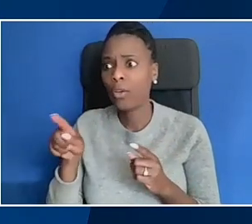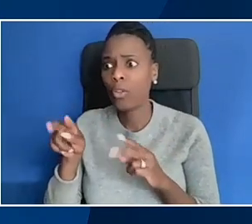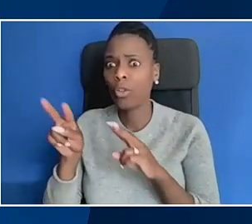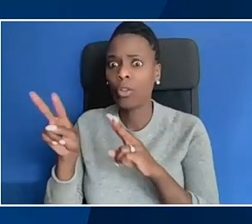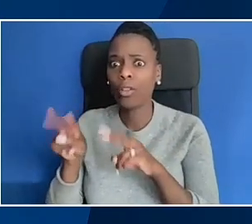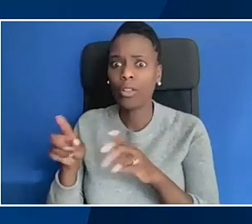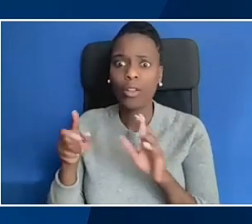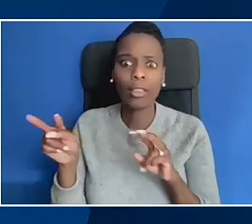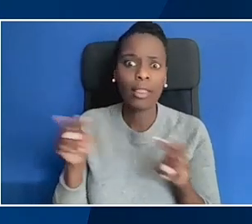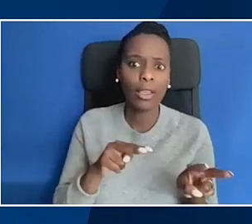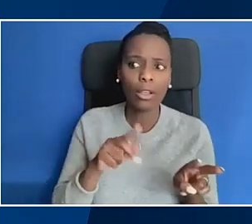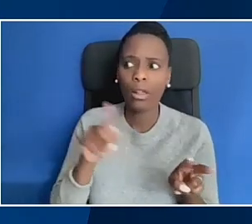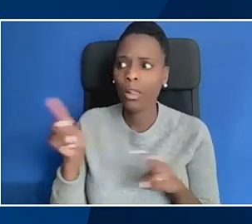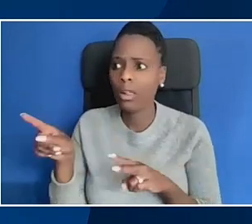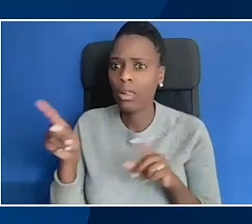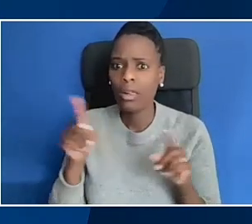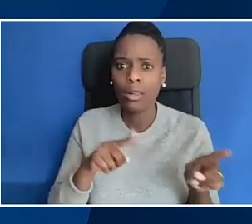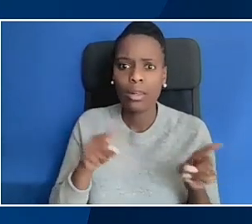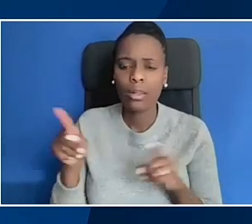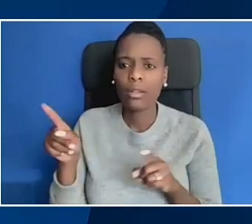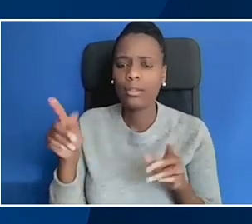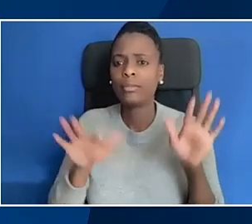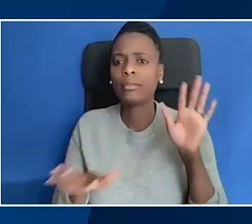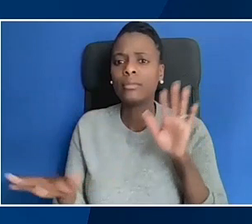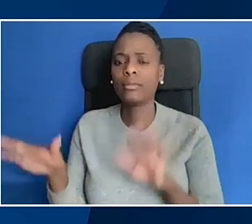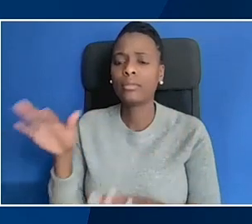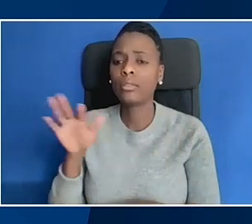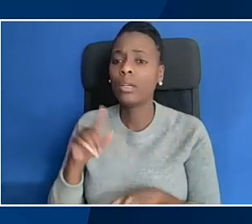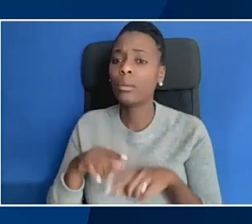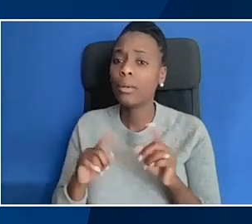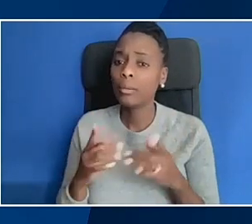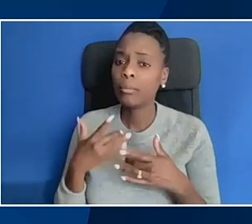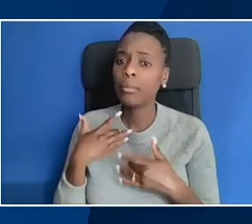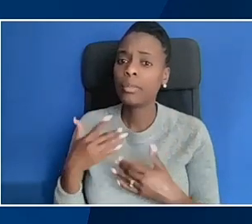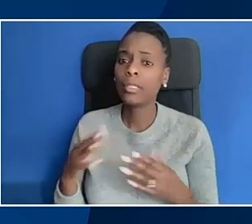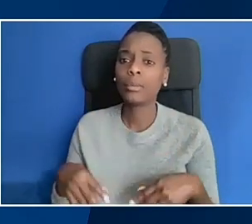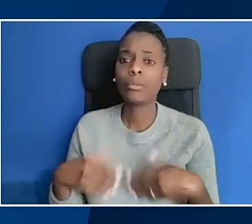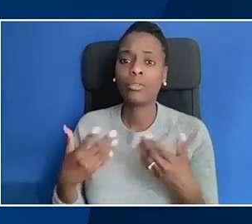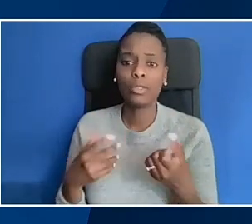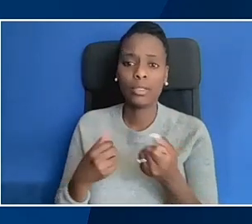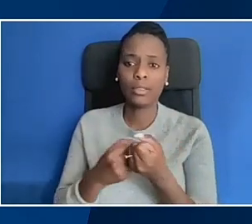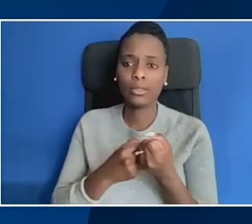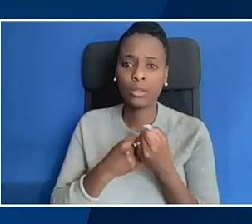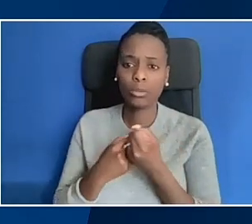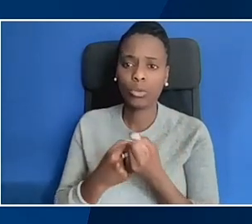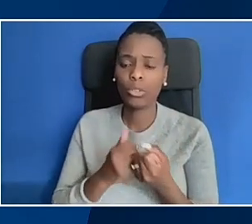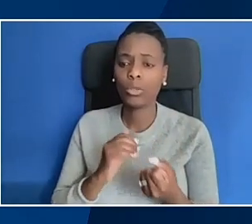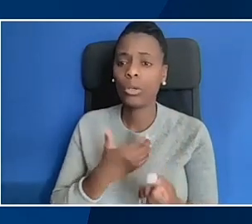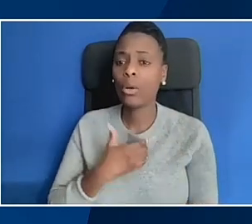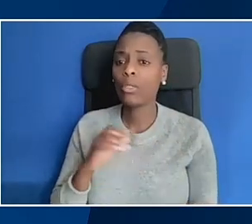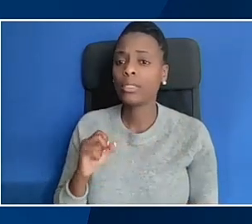we generally provide those supports to our, you know, our stakeholders, the TRIO community, in order to explain the